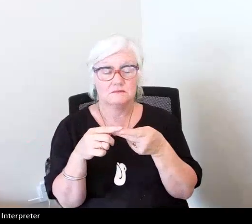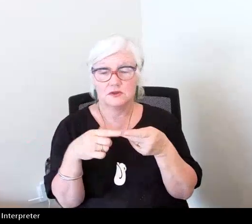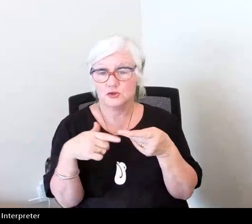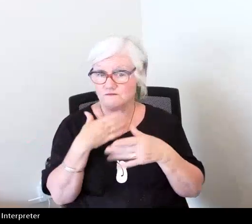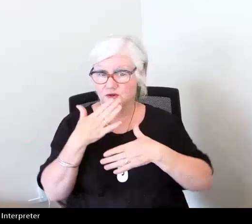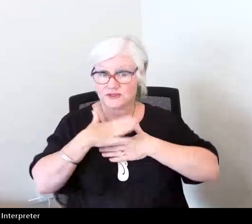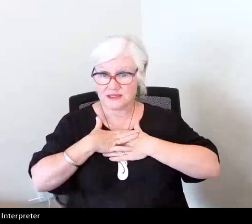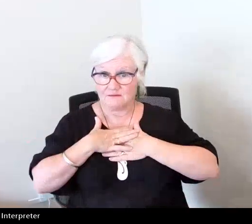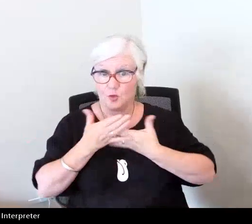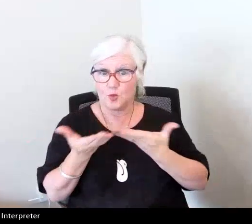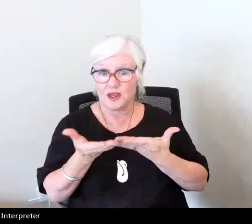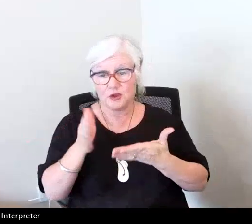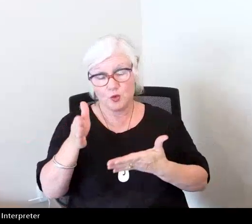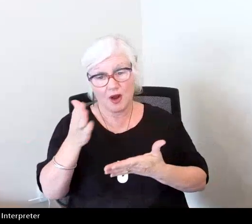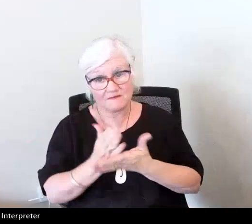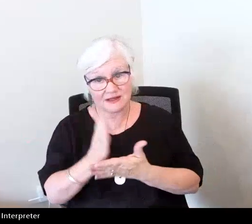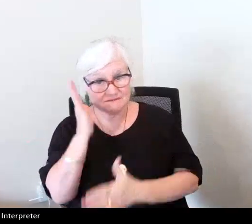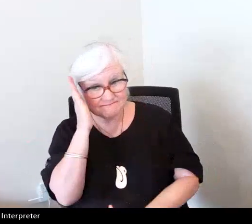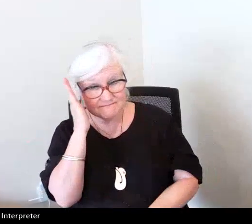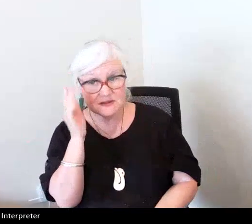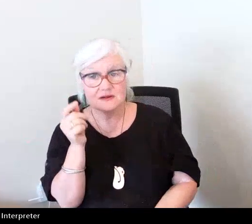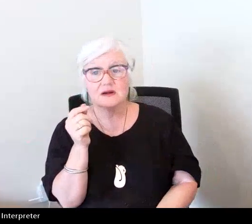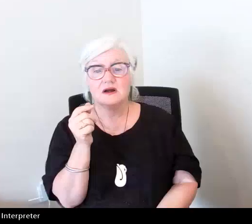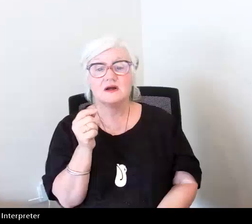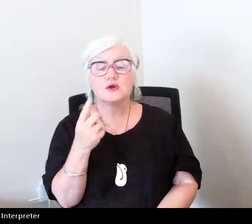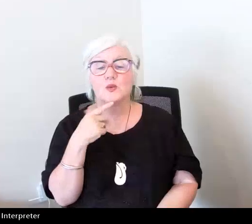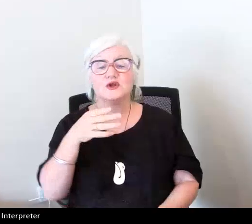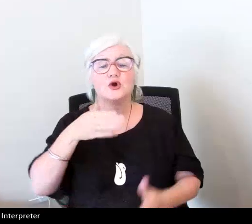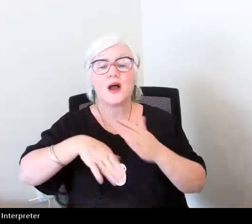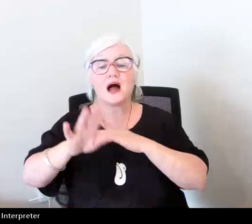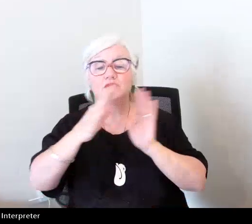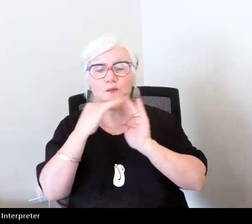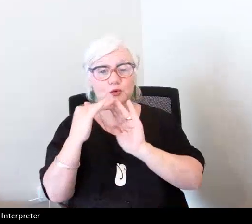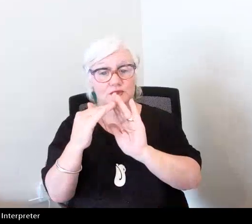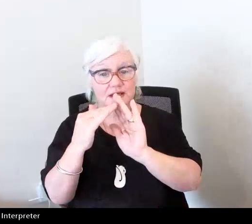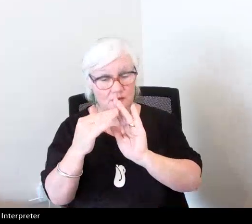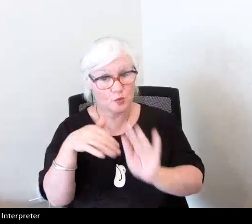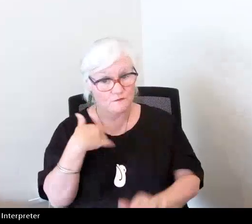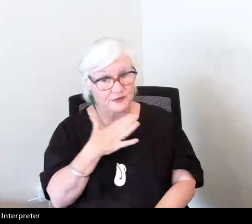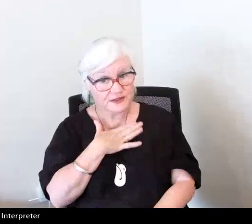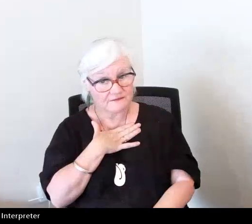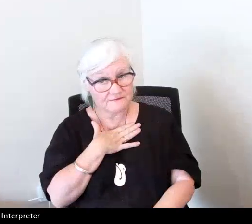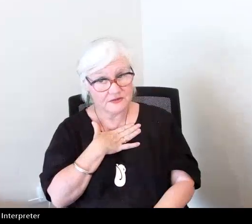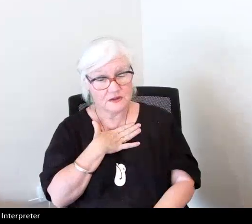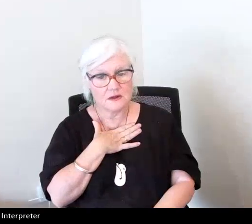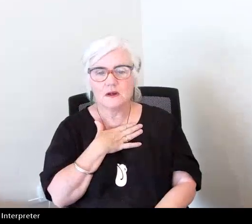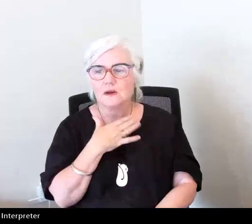living. Do you feel safe in, like, out in your community. How about the support you get – are